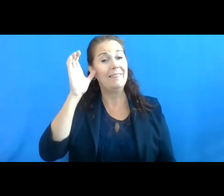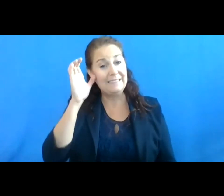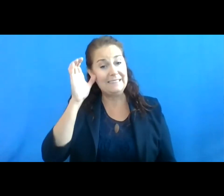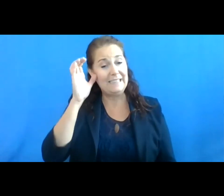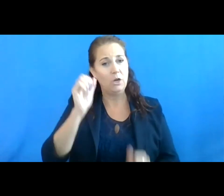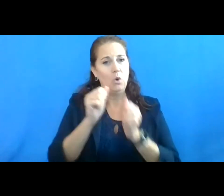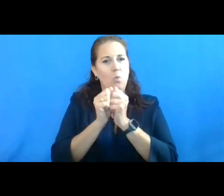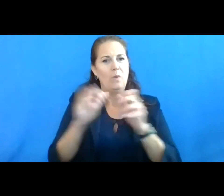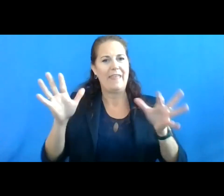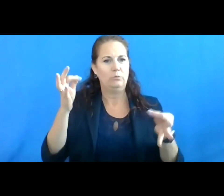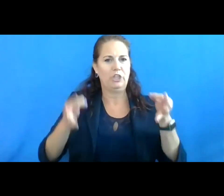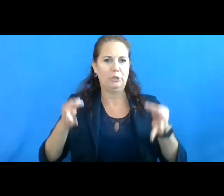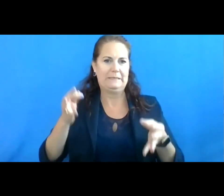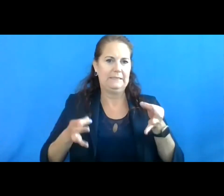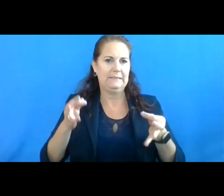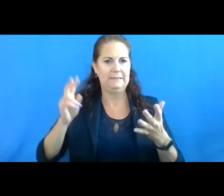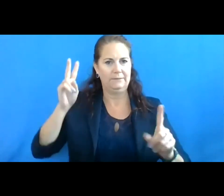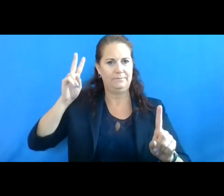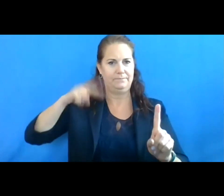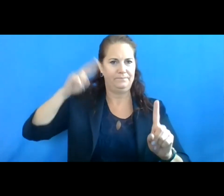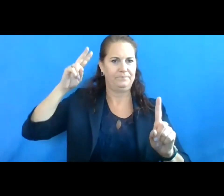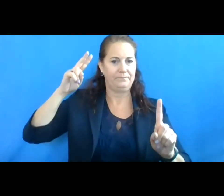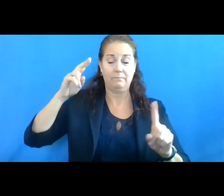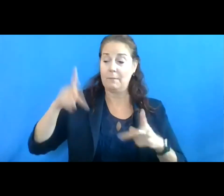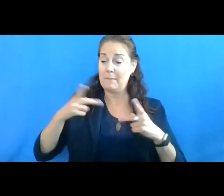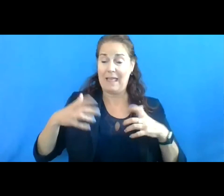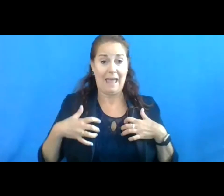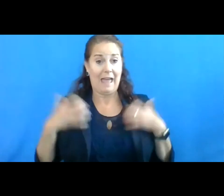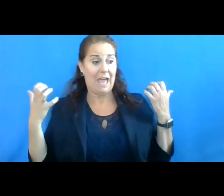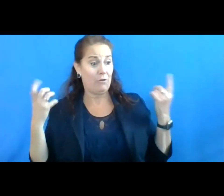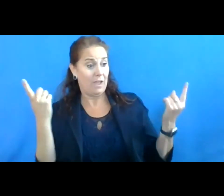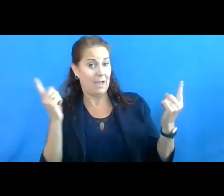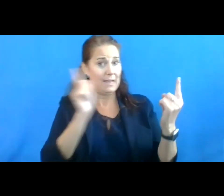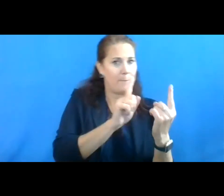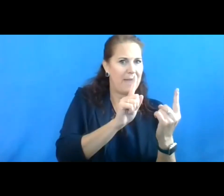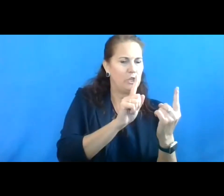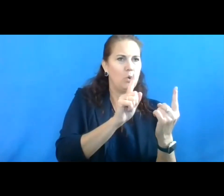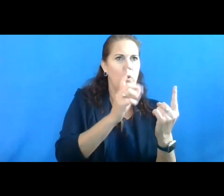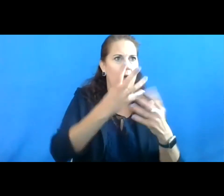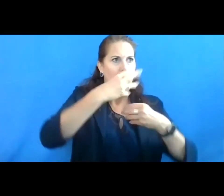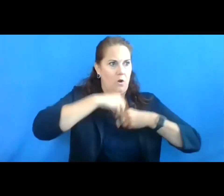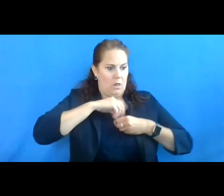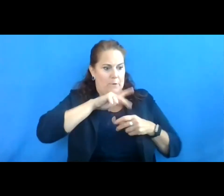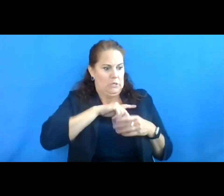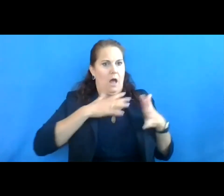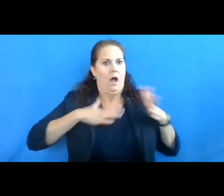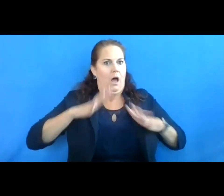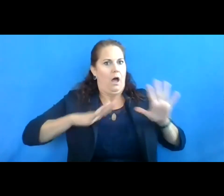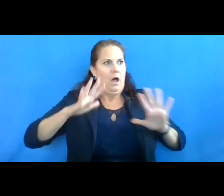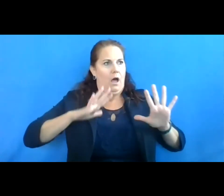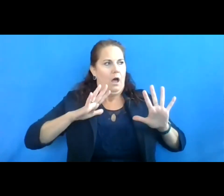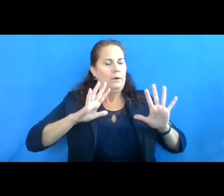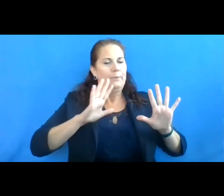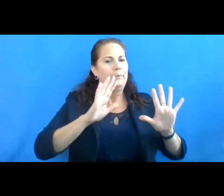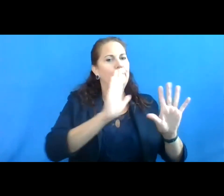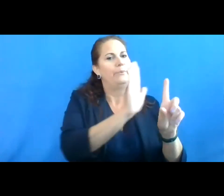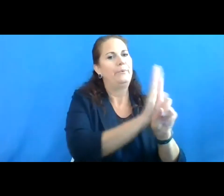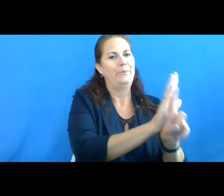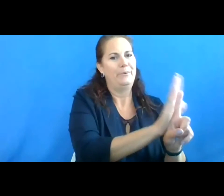Even when people come at you angry, we always tend to personalize it, but, at the time,